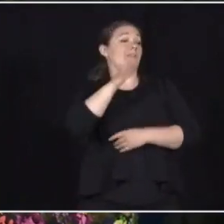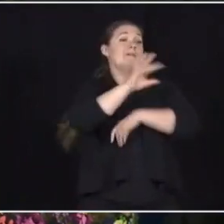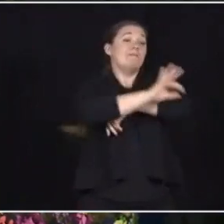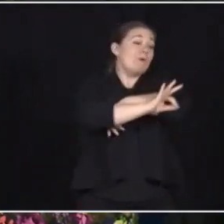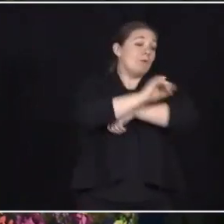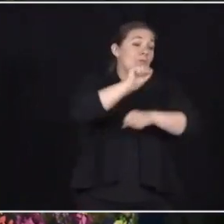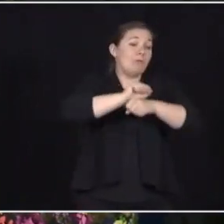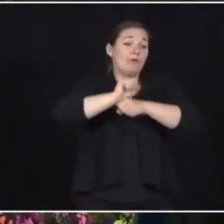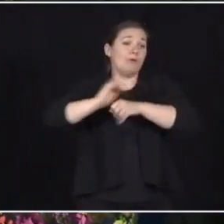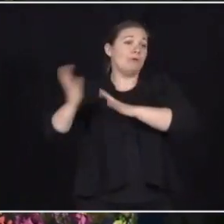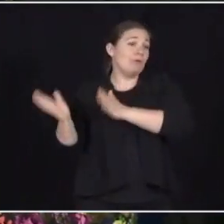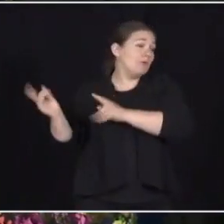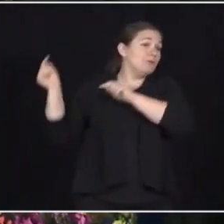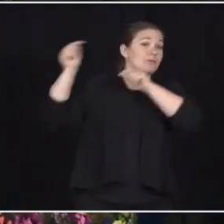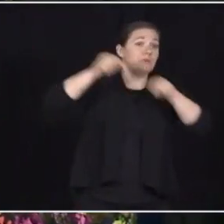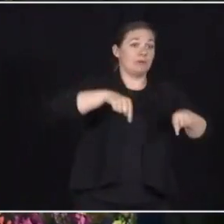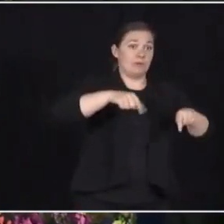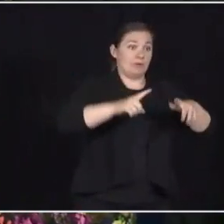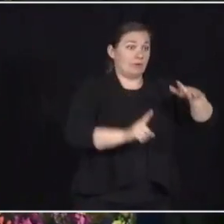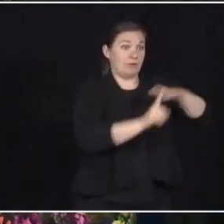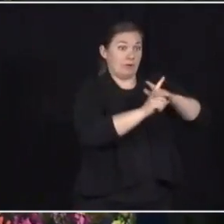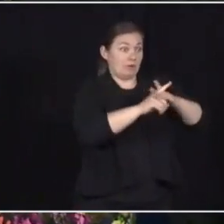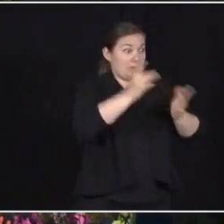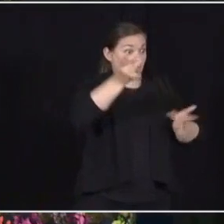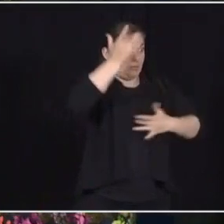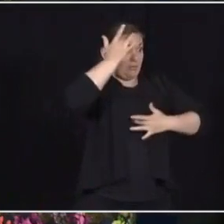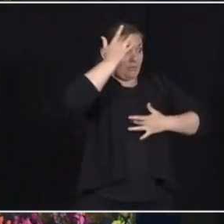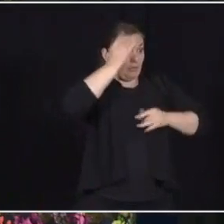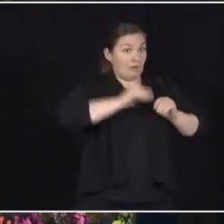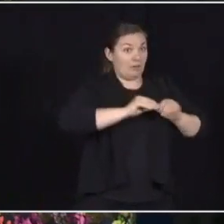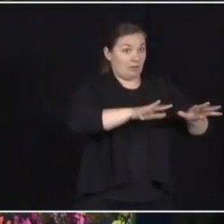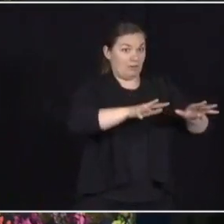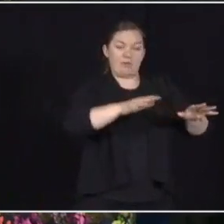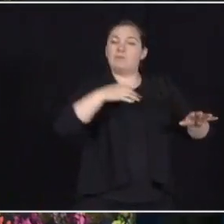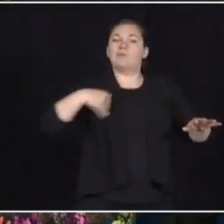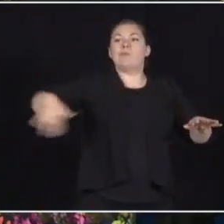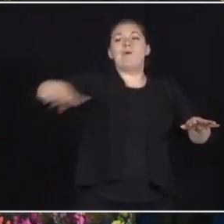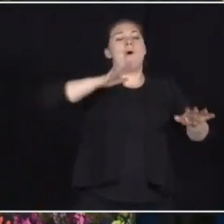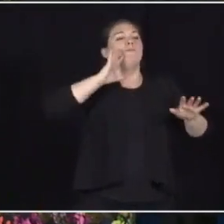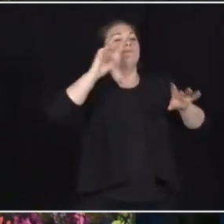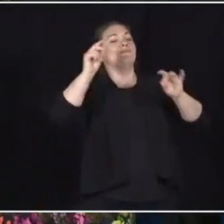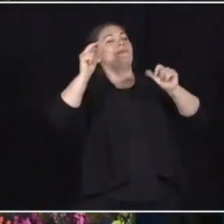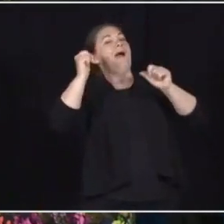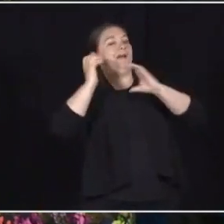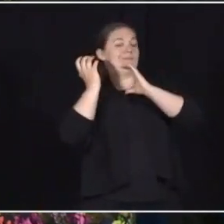That conversation came up, anyone with outbreak with migrant workers, we are going right into those areas and obviously voluntarily, they will